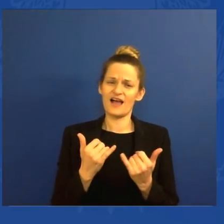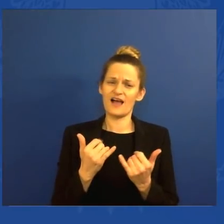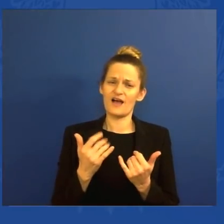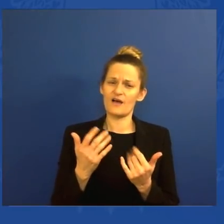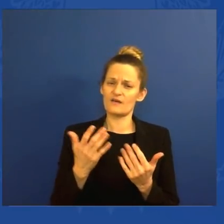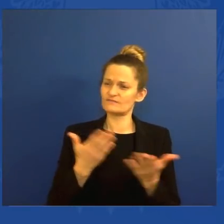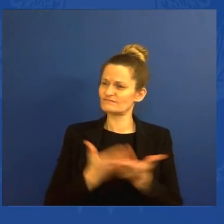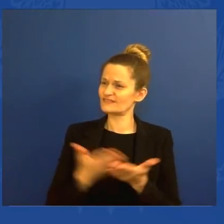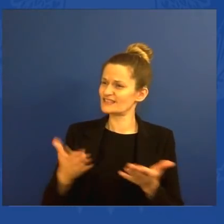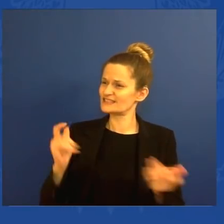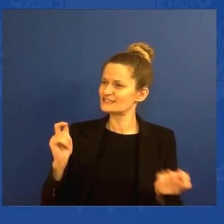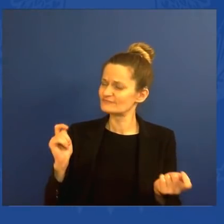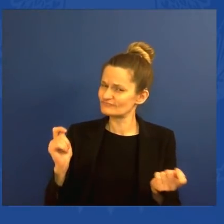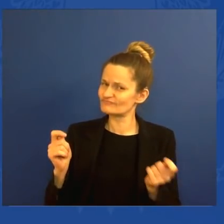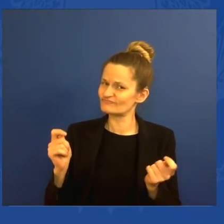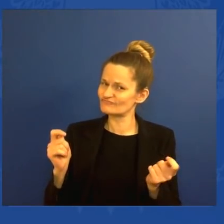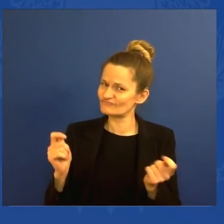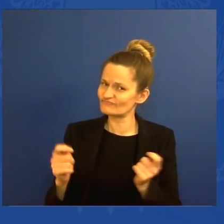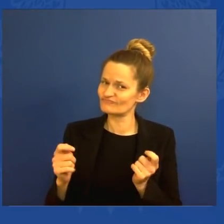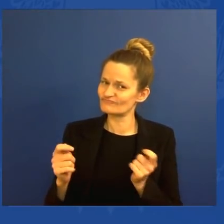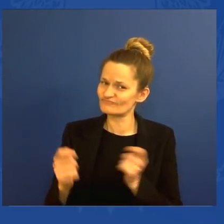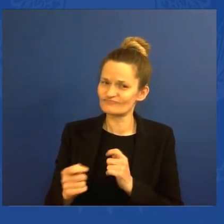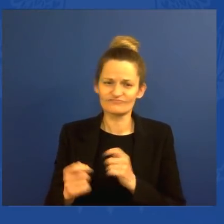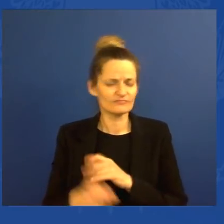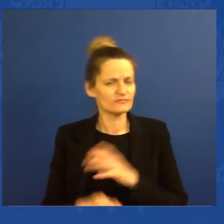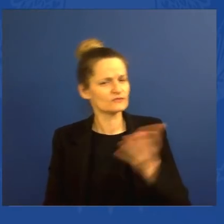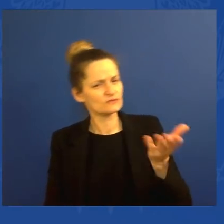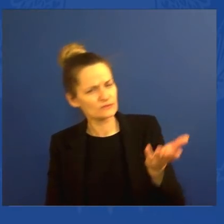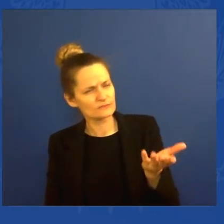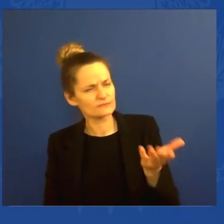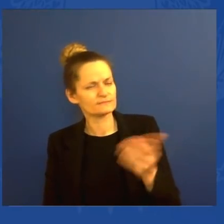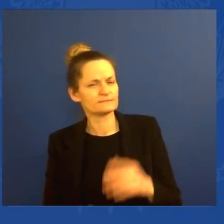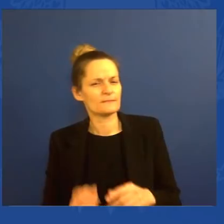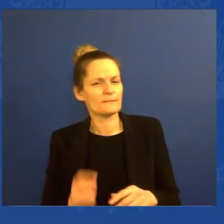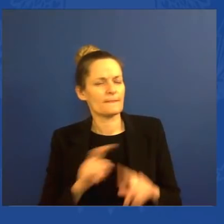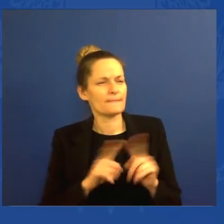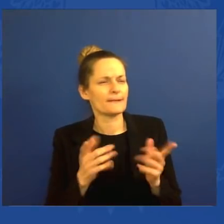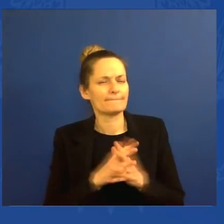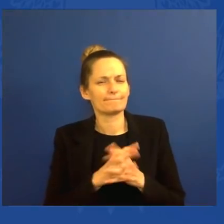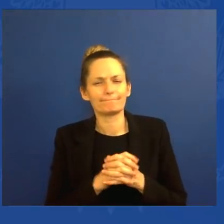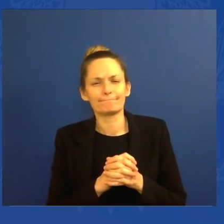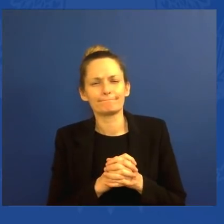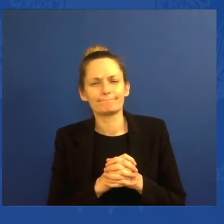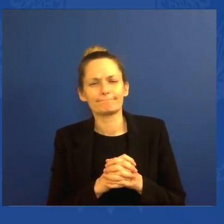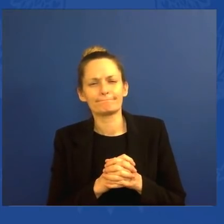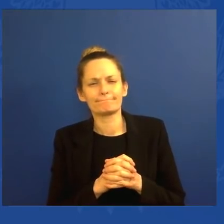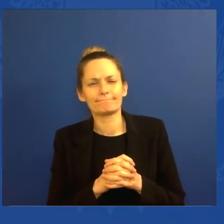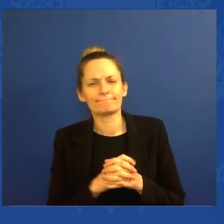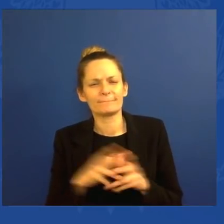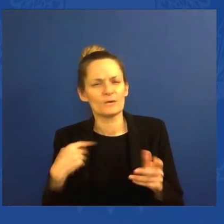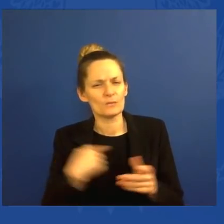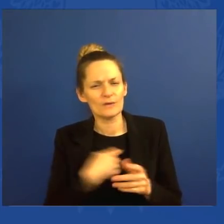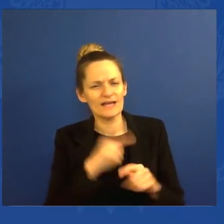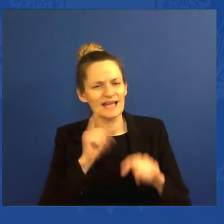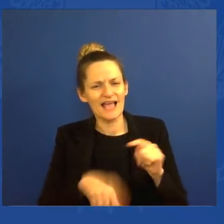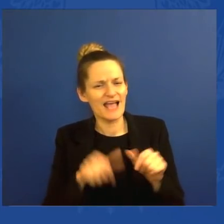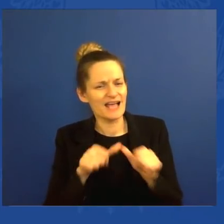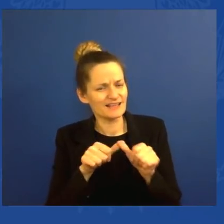we can't keep the combustion engine the way it has been. It's even -- you see what's happening in locomotives now.